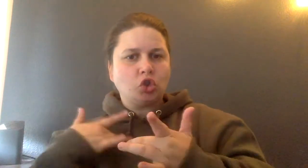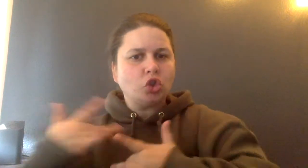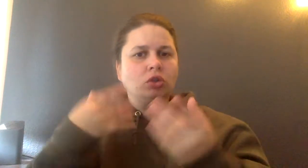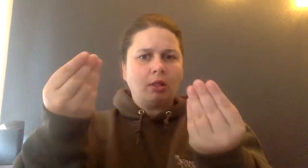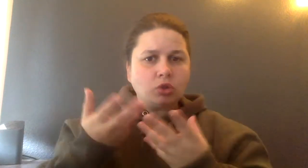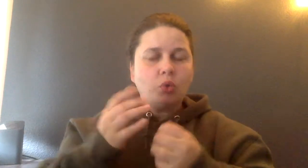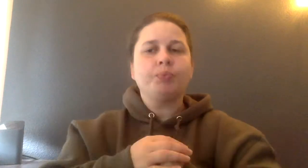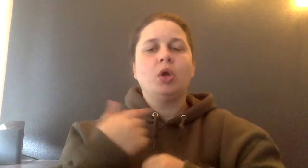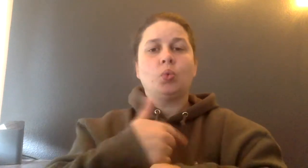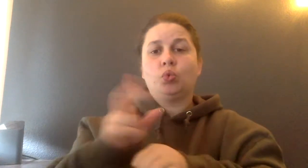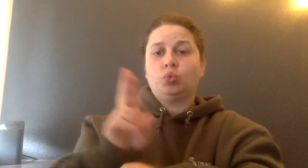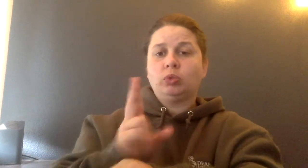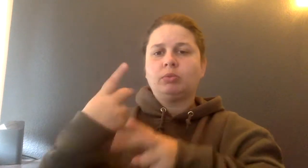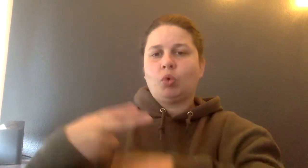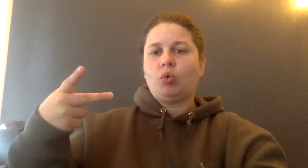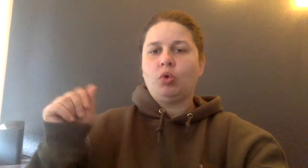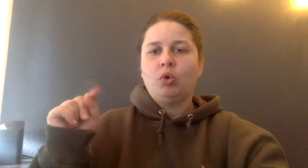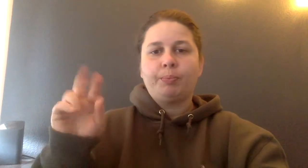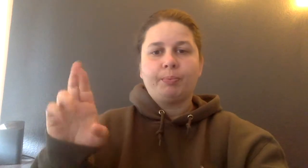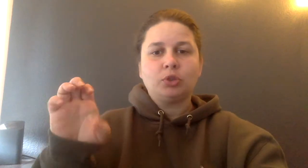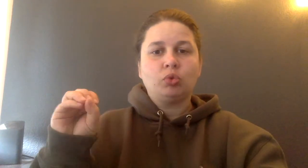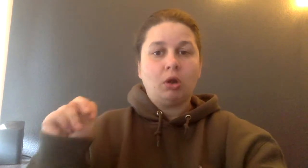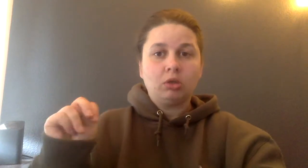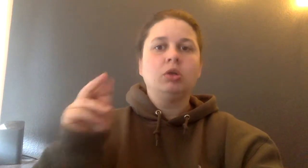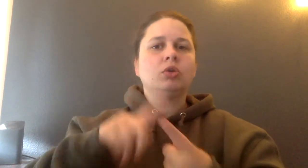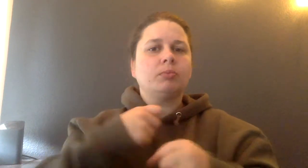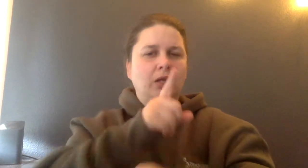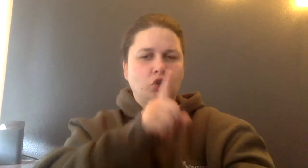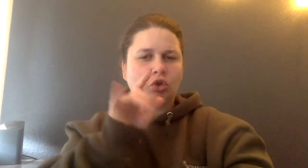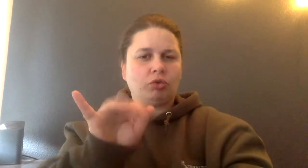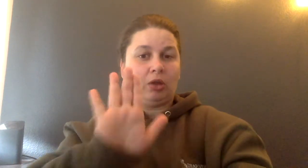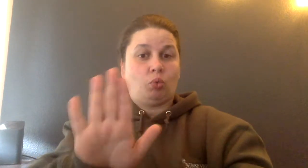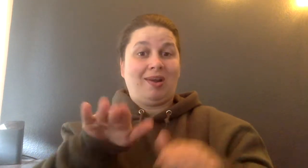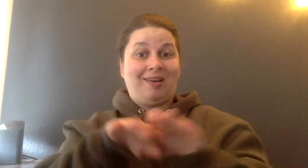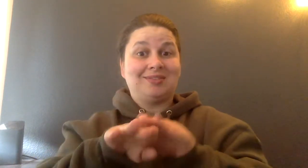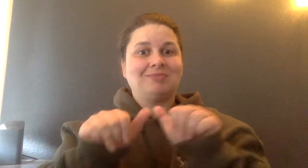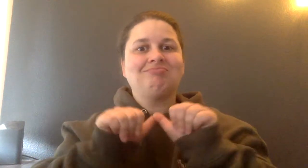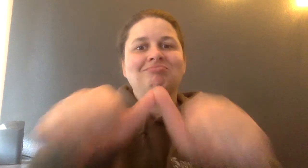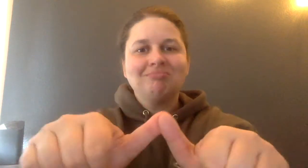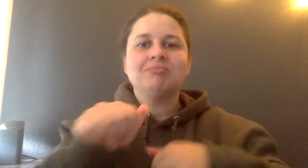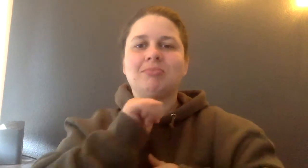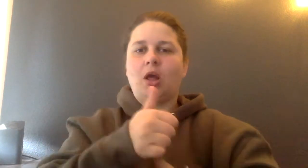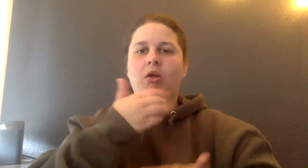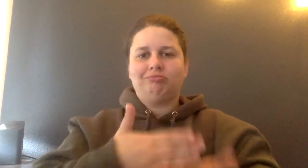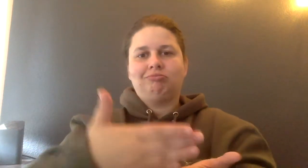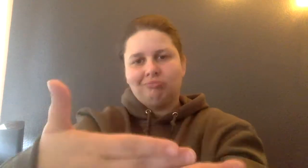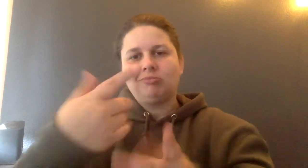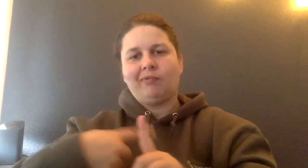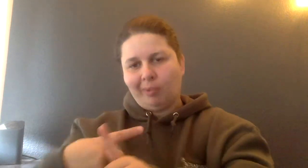Feel free to contact us directly!! mary@deafvee.org or James@deafvee.org We are going to be using something called Patreon This is to support and make sure you have lasting access.